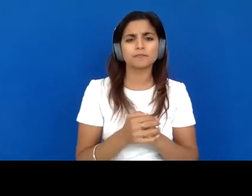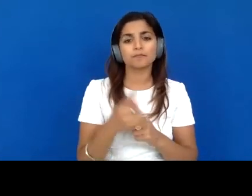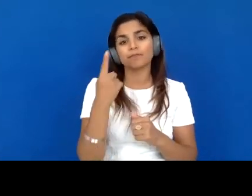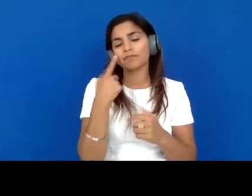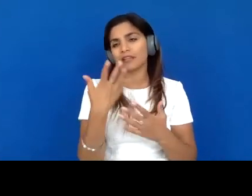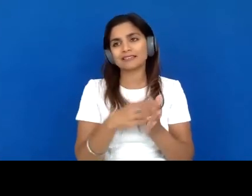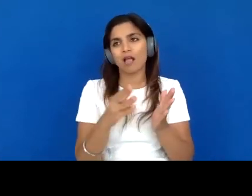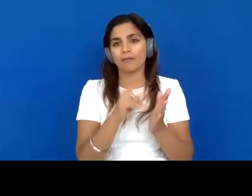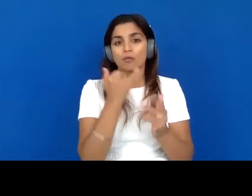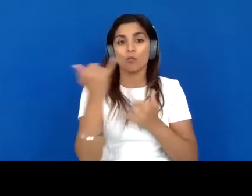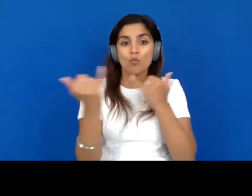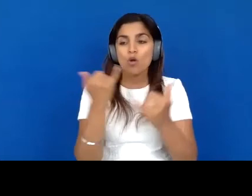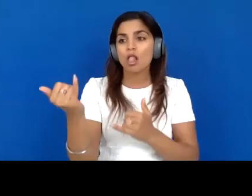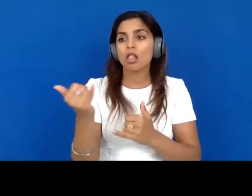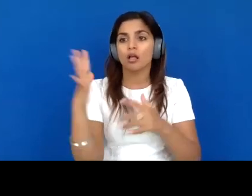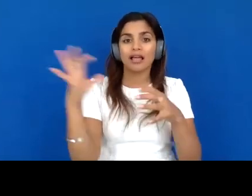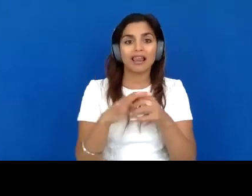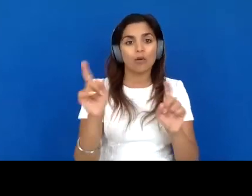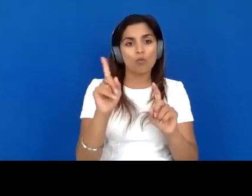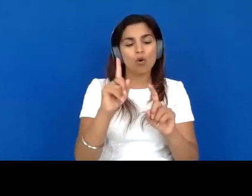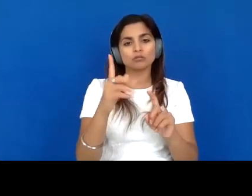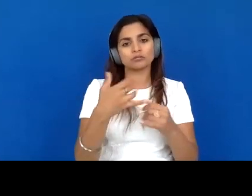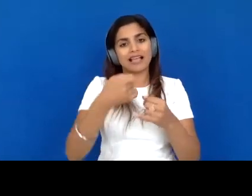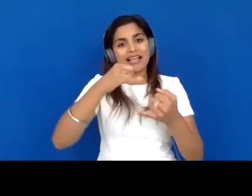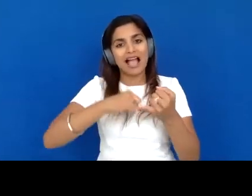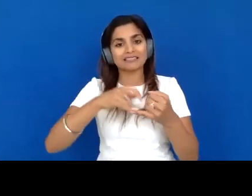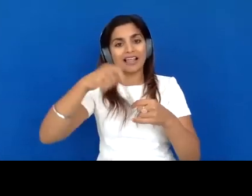to isolate the symptoms they might have relating to m.i.c exposure from 1984